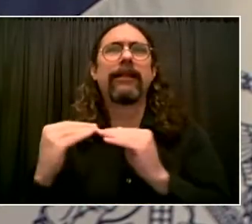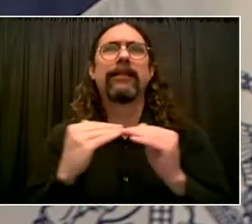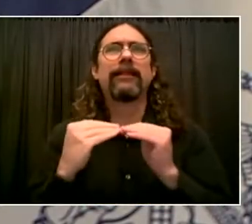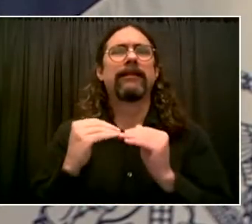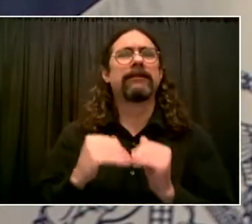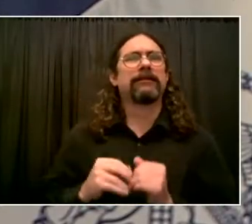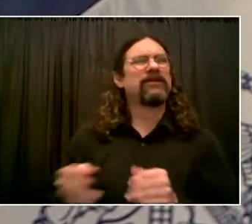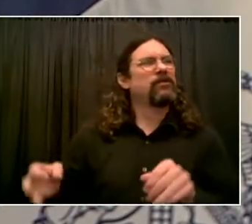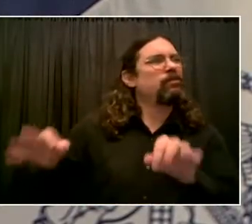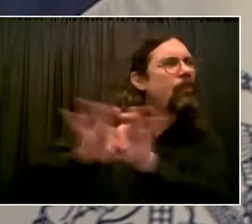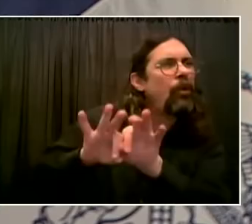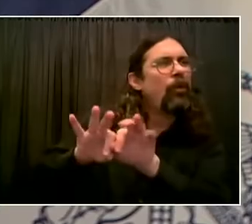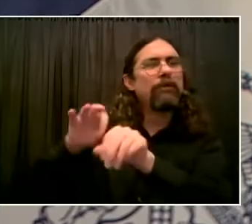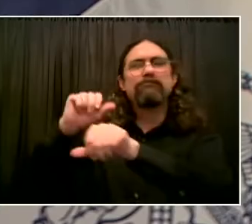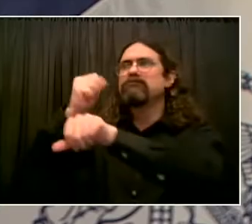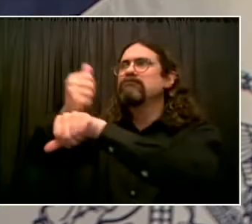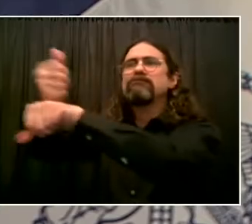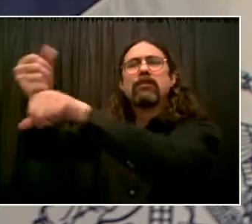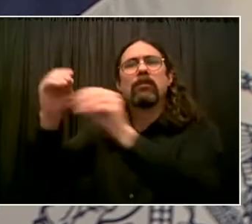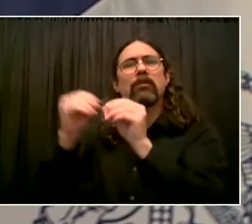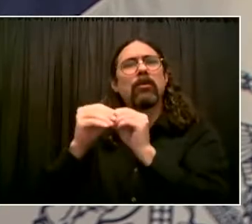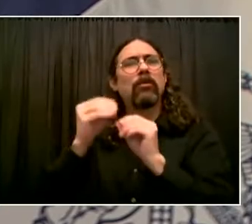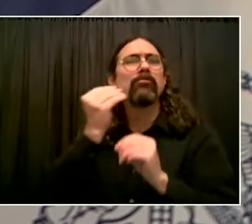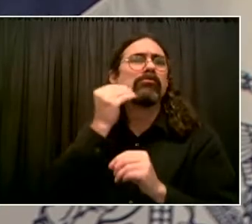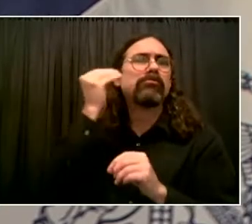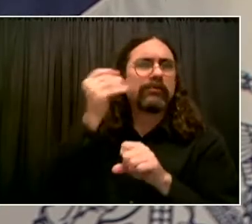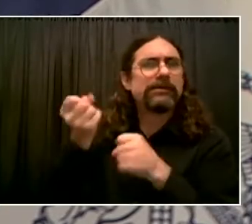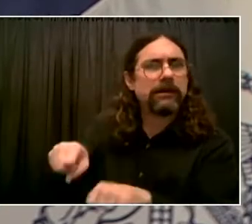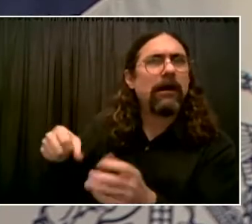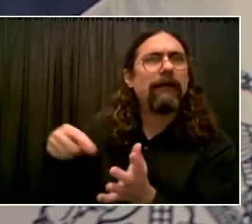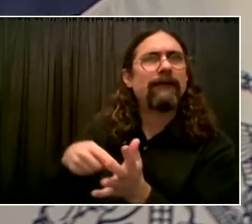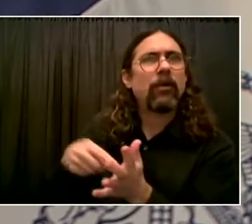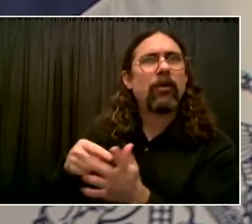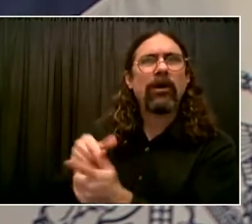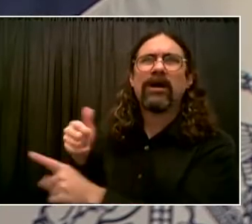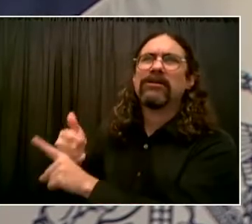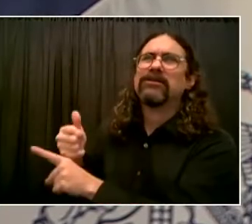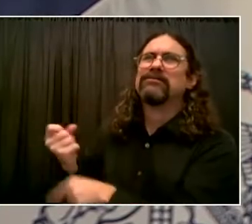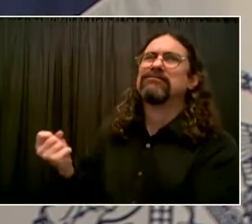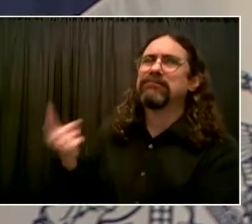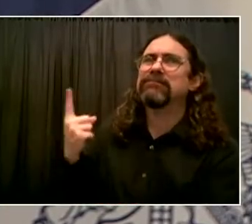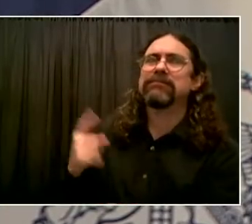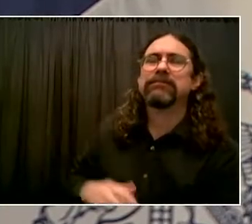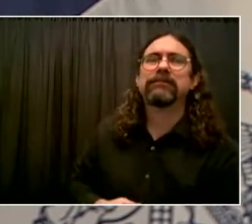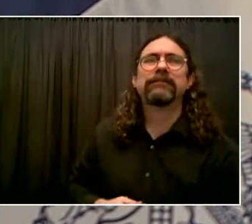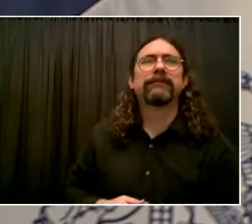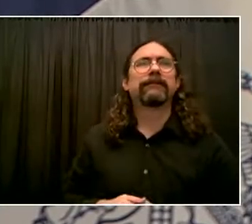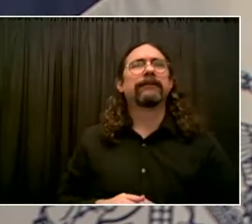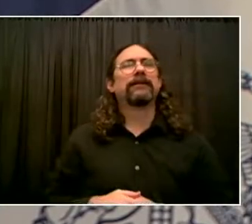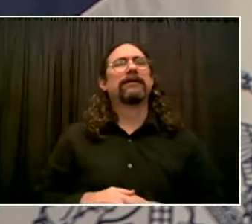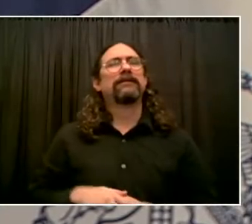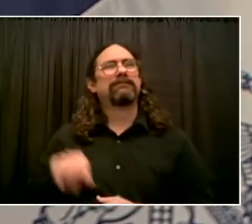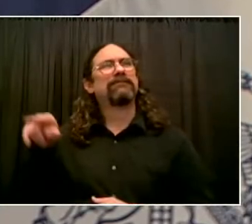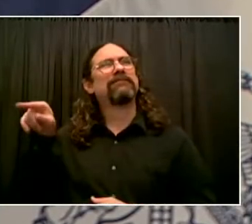A NEW SENSE OF EQUITY AND A NEW APPROACH TO CREATING MORE AFFORDABLE